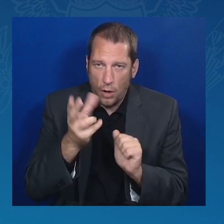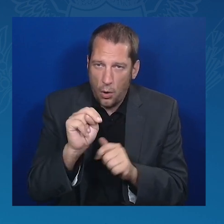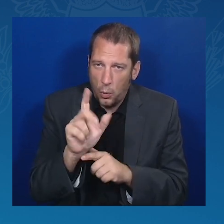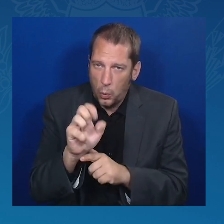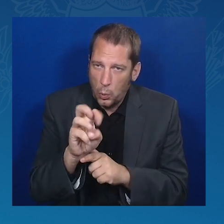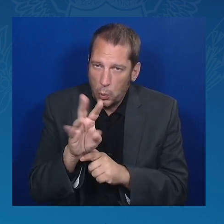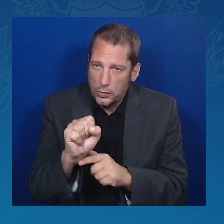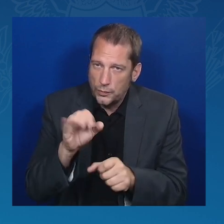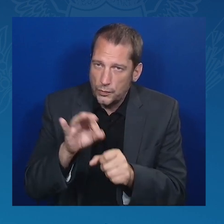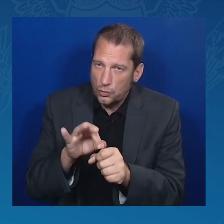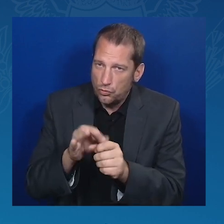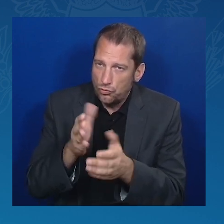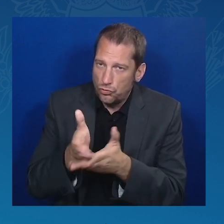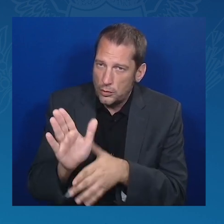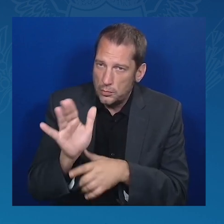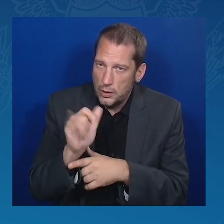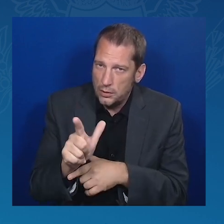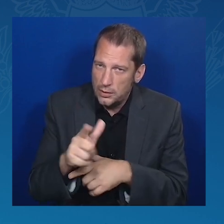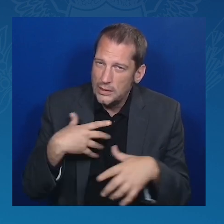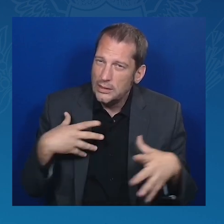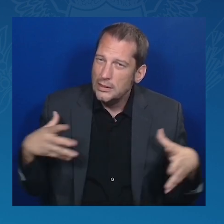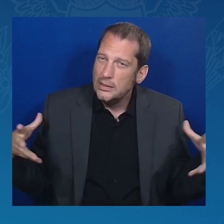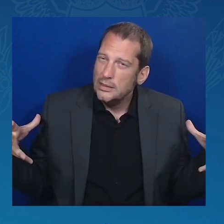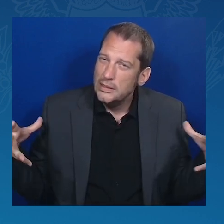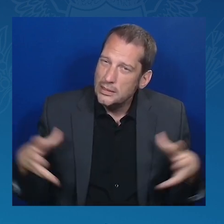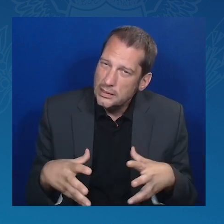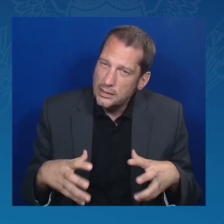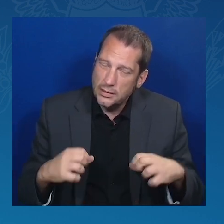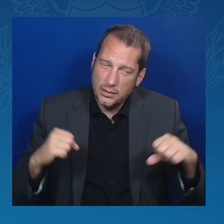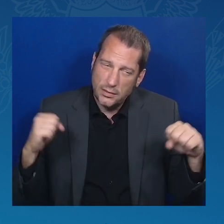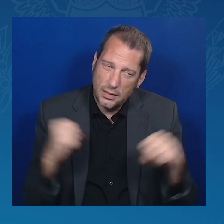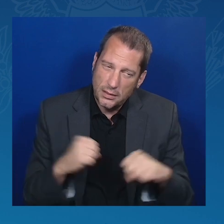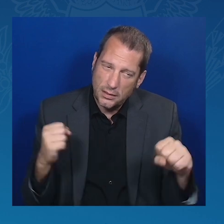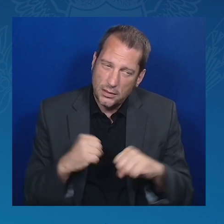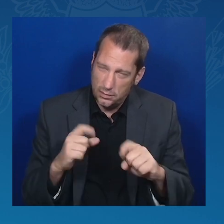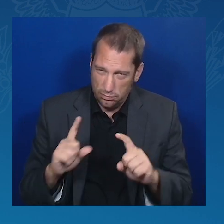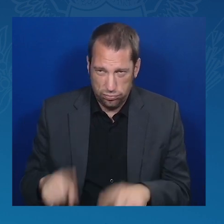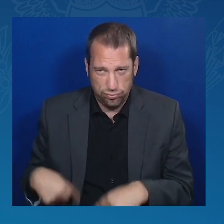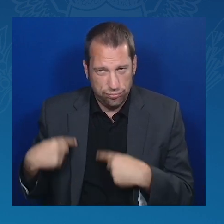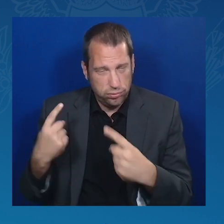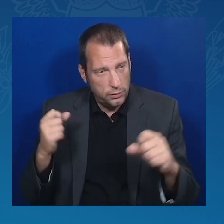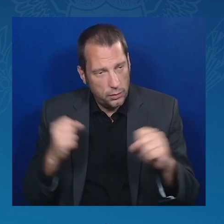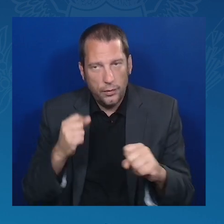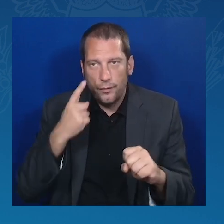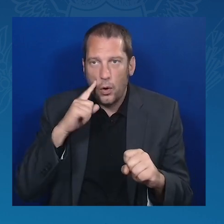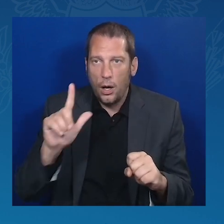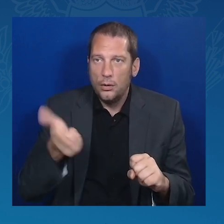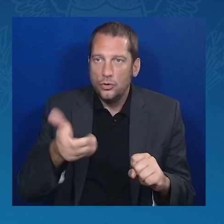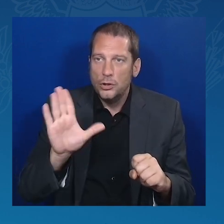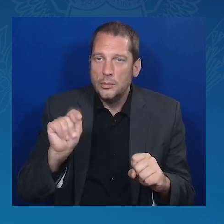and the Equality Act. Let's bring everyone together who for years have been fighting for maternal health care,